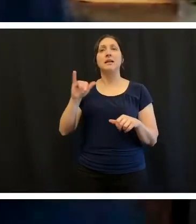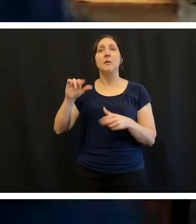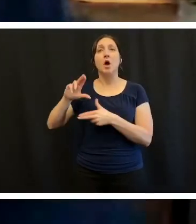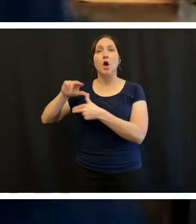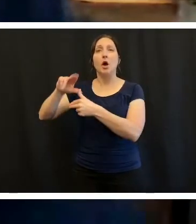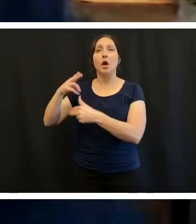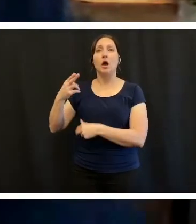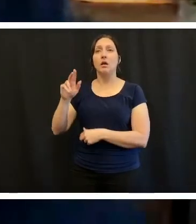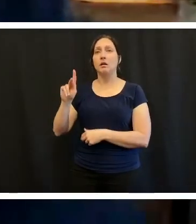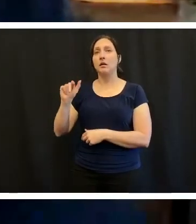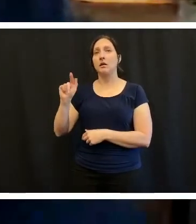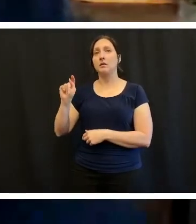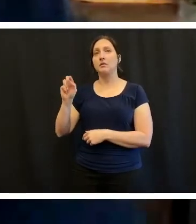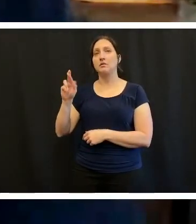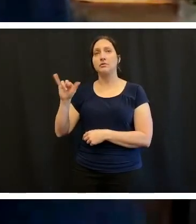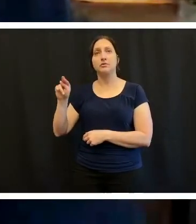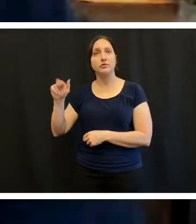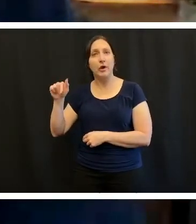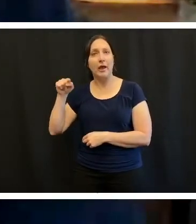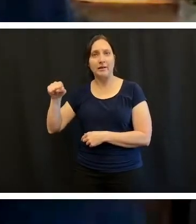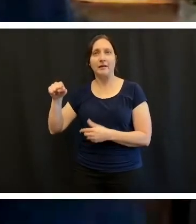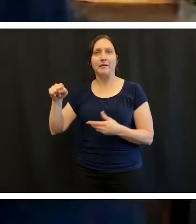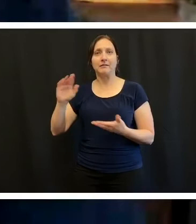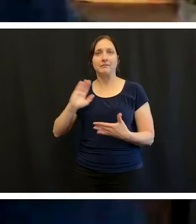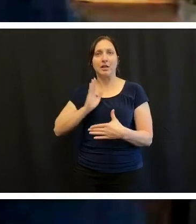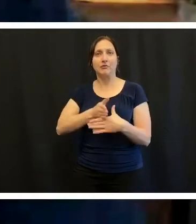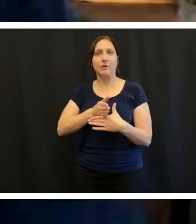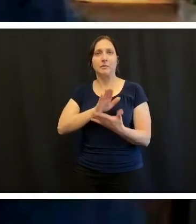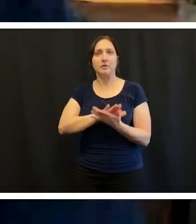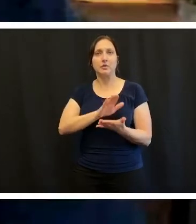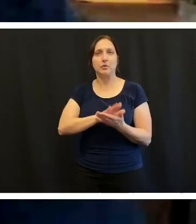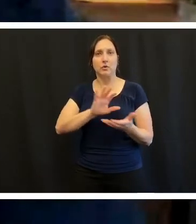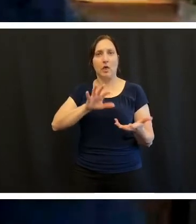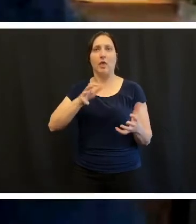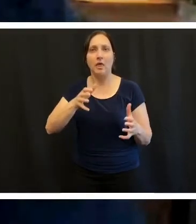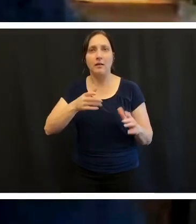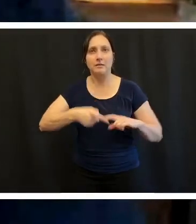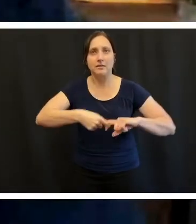where Hurricane Harvey and Imelda have closed schools